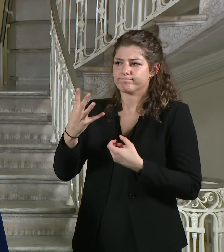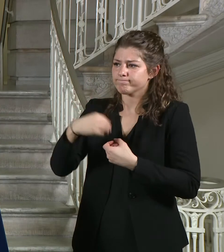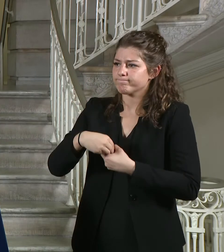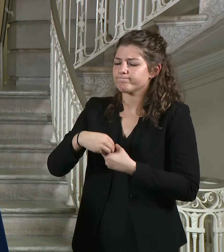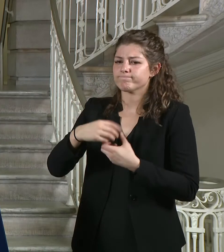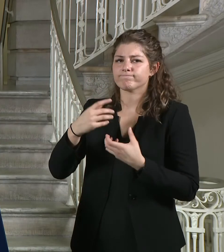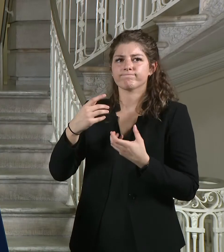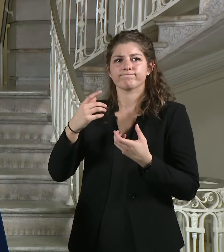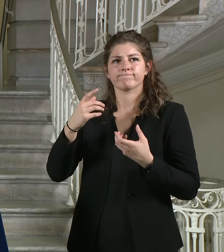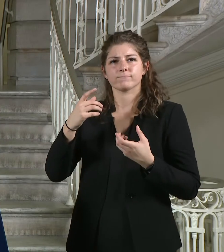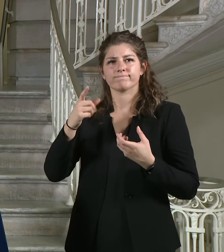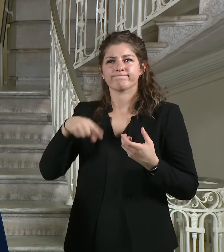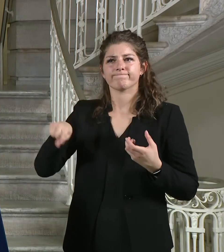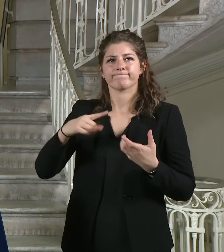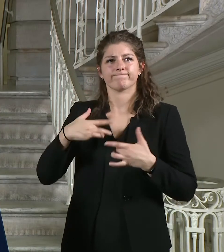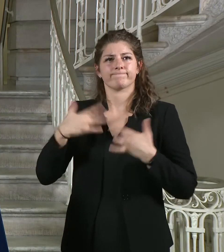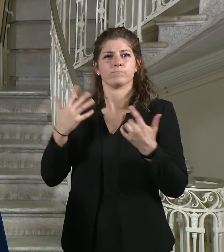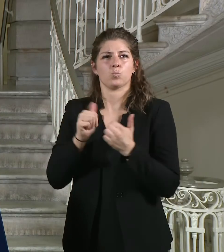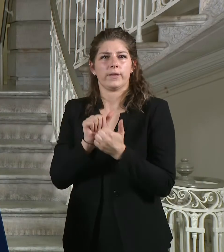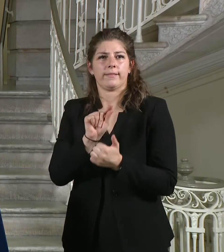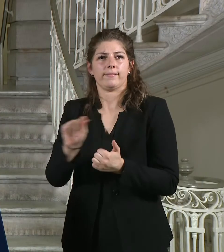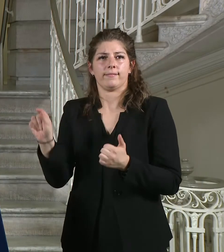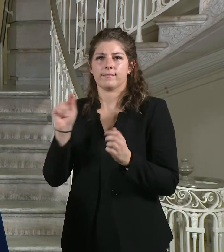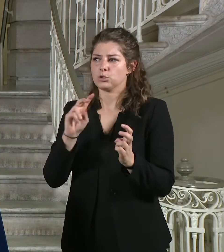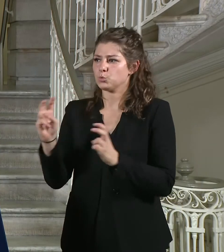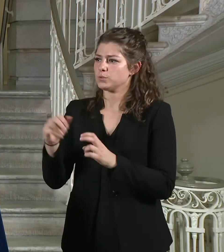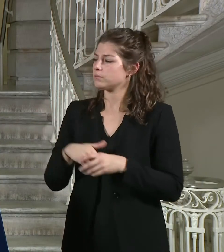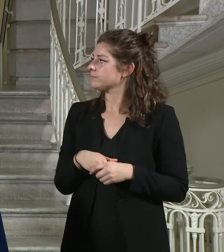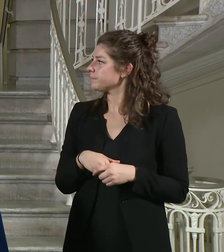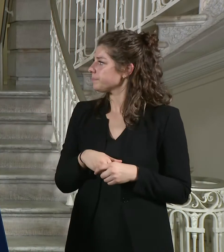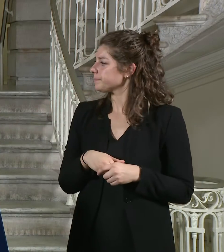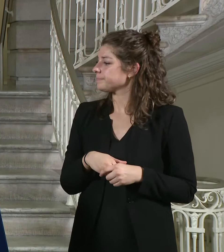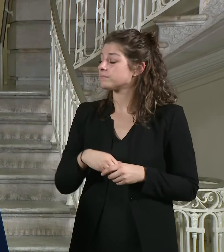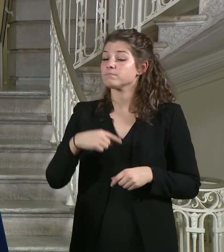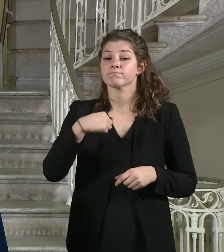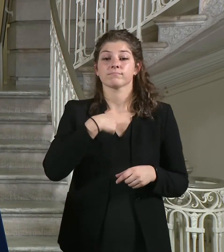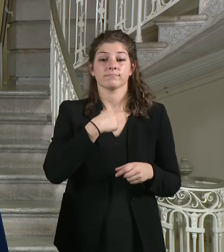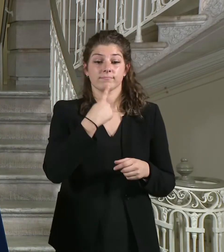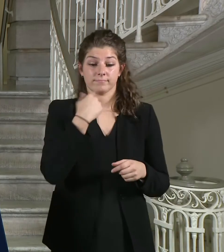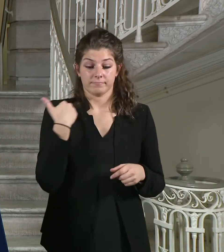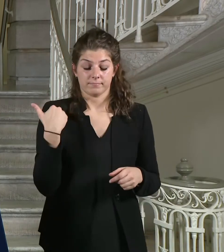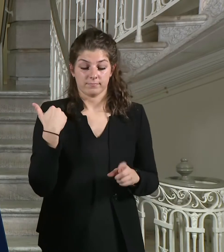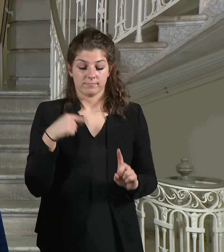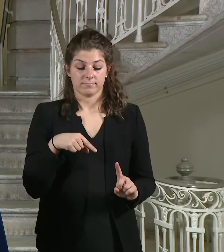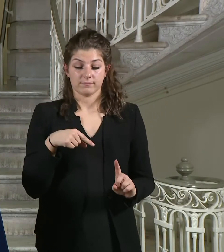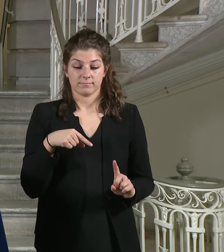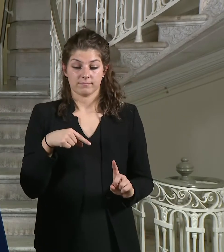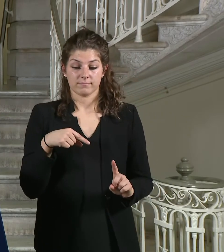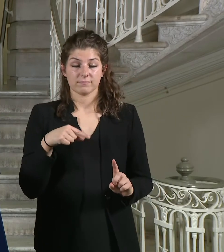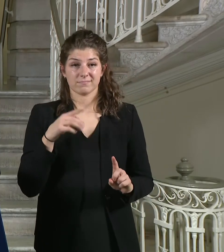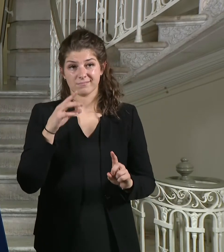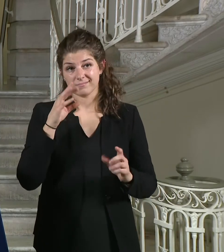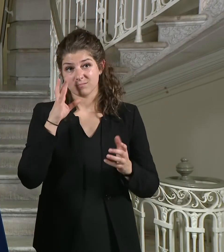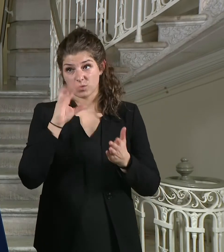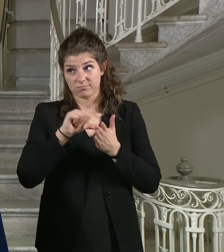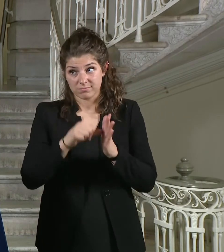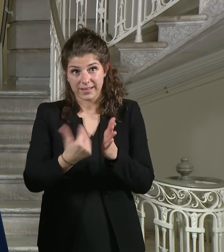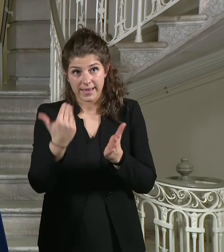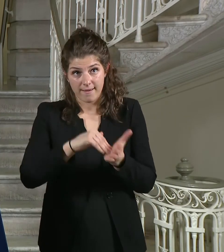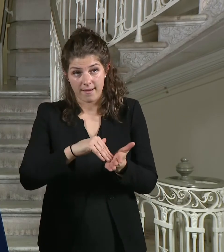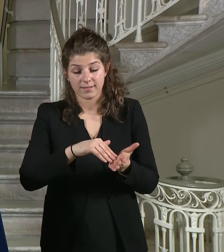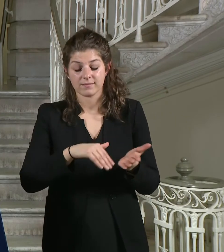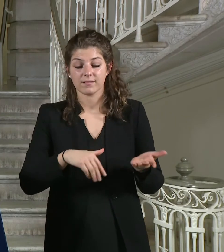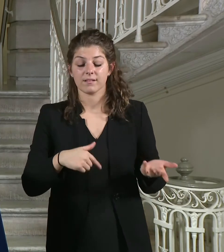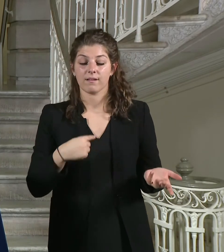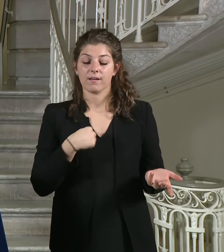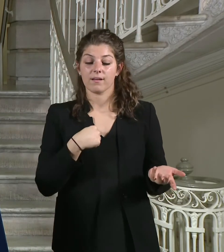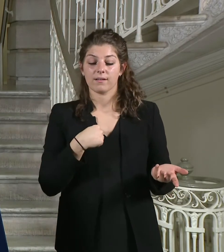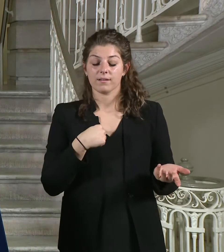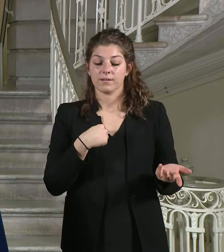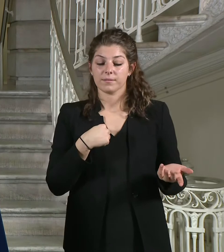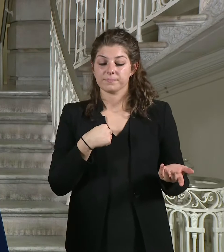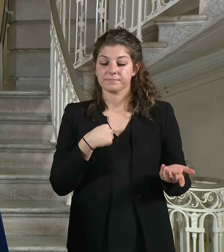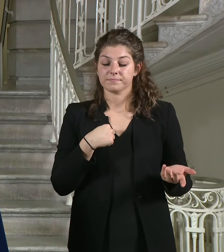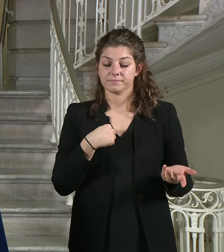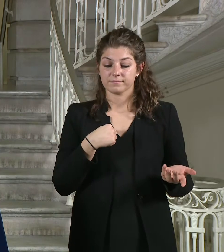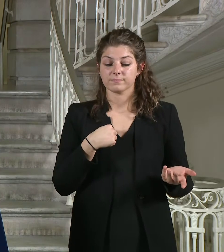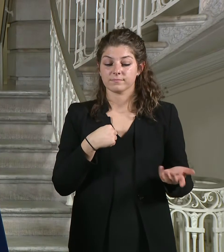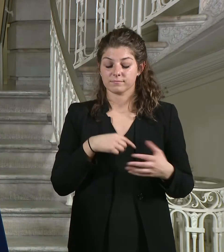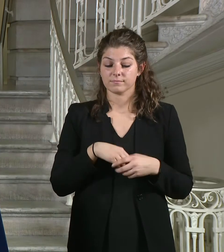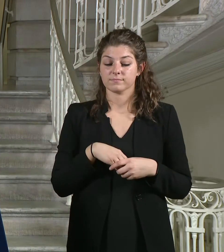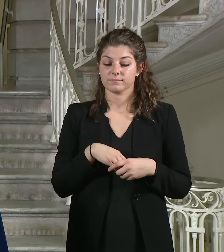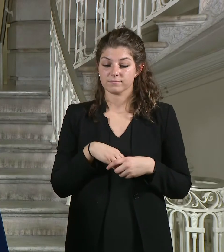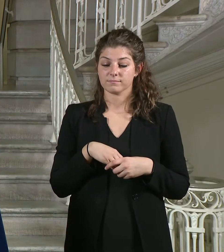YOUR DISCUSSION